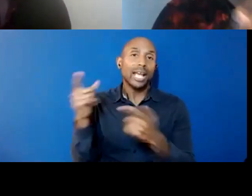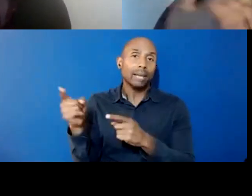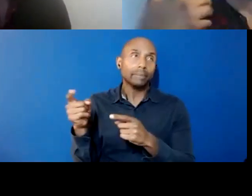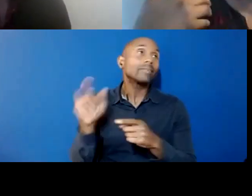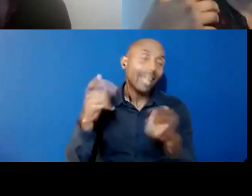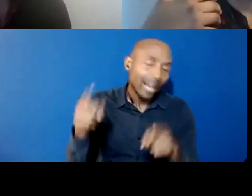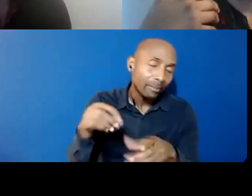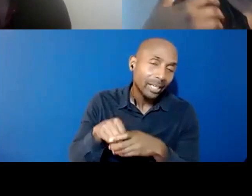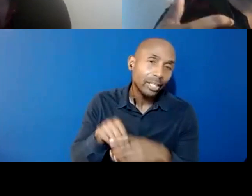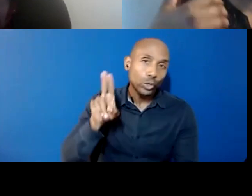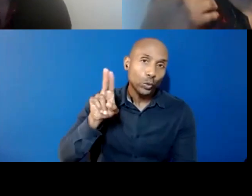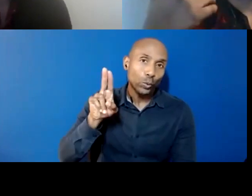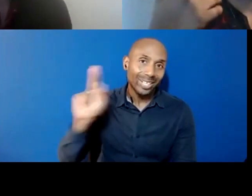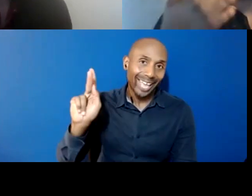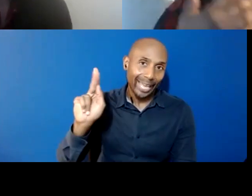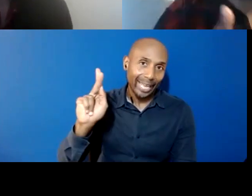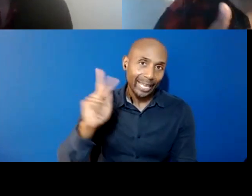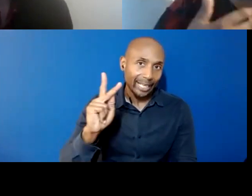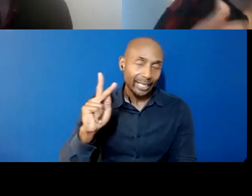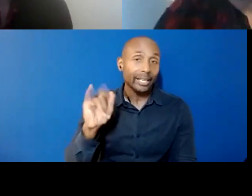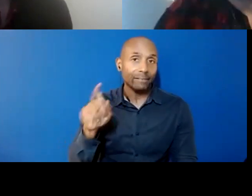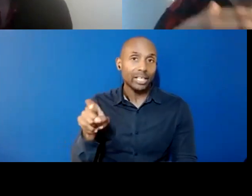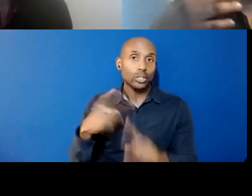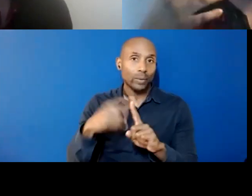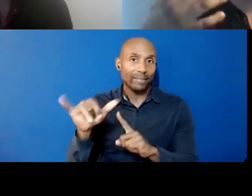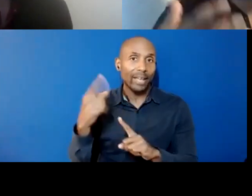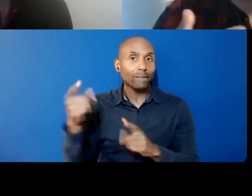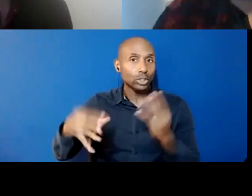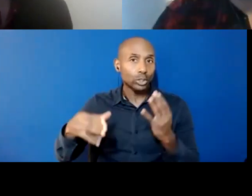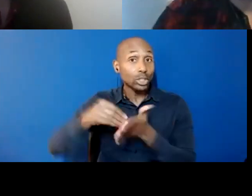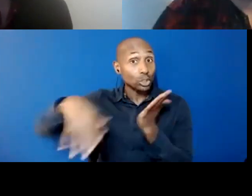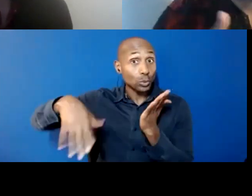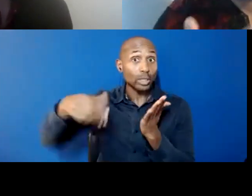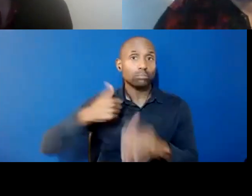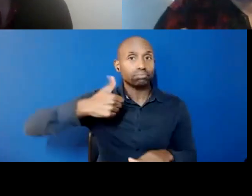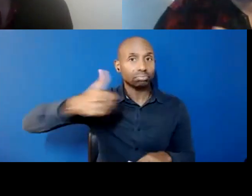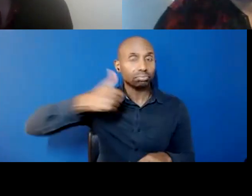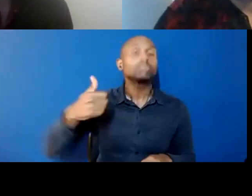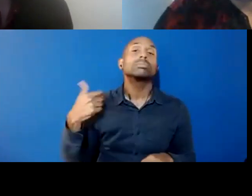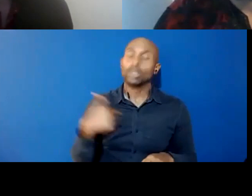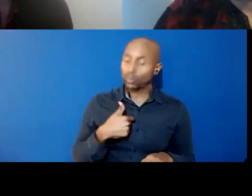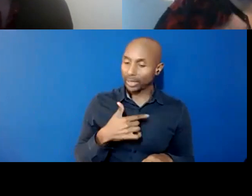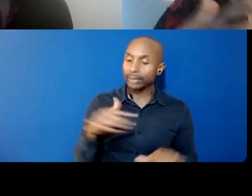you could go back and forth to school, activities; there were alternative activities where all